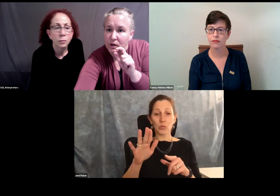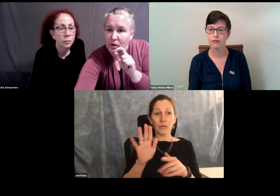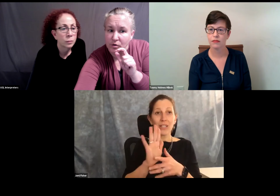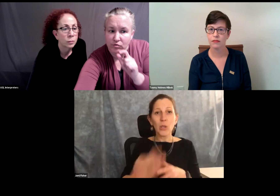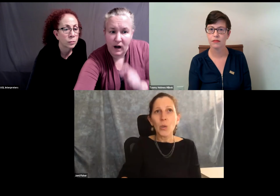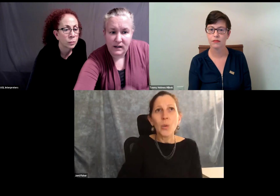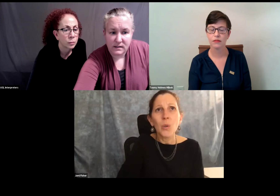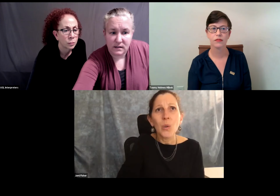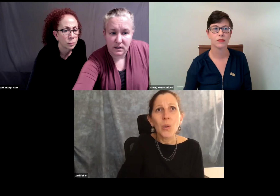roz.